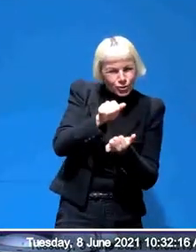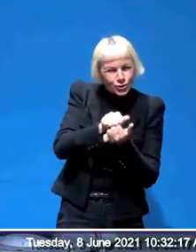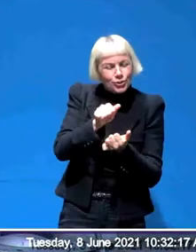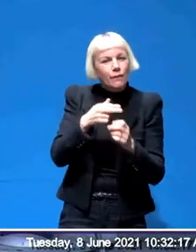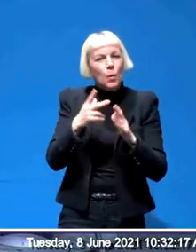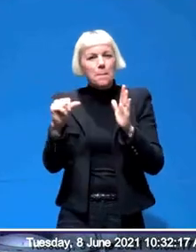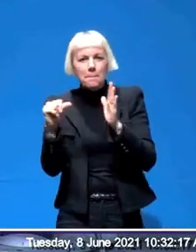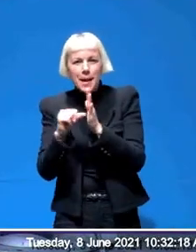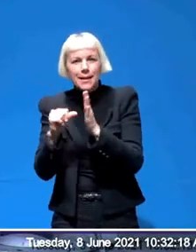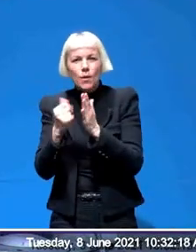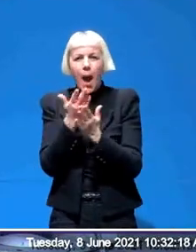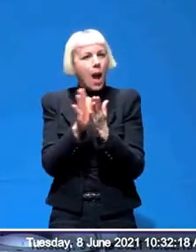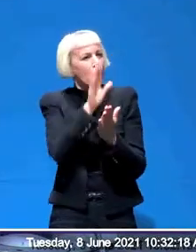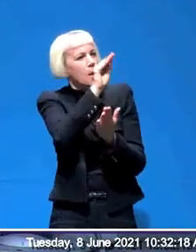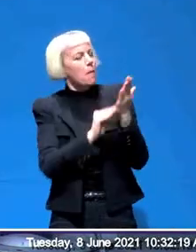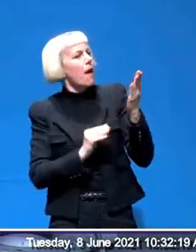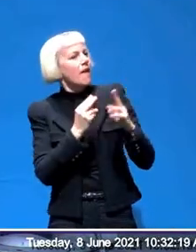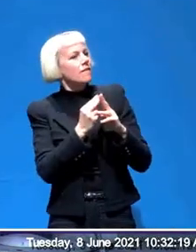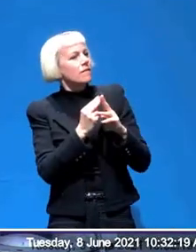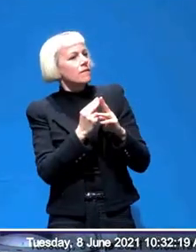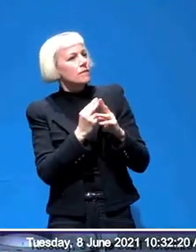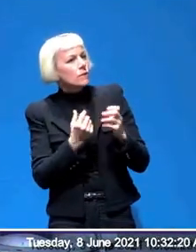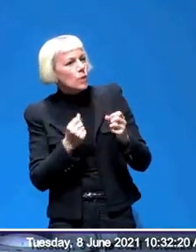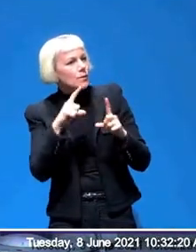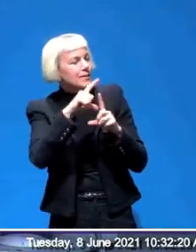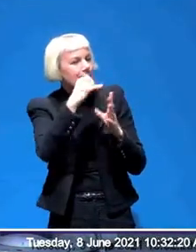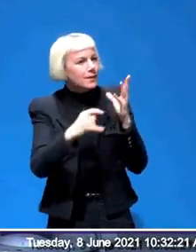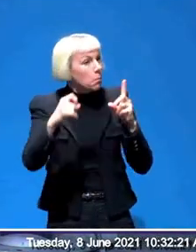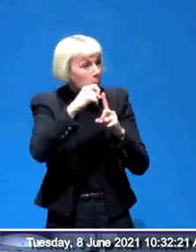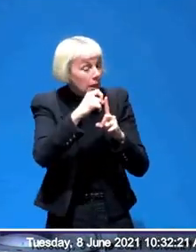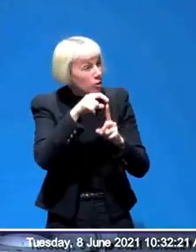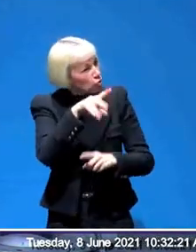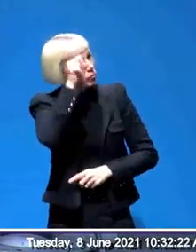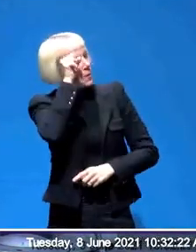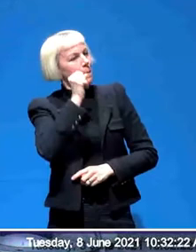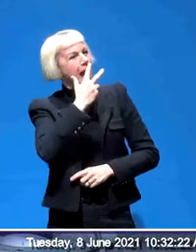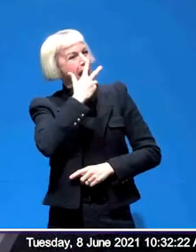for support pensions and the like. Do you have any memory of what happened when he turned 18?